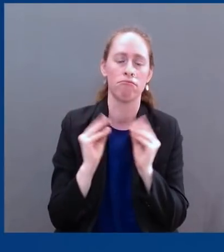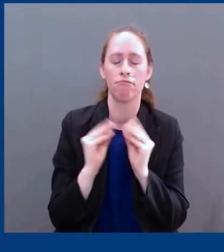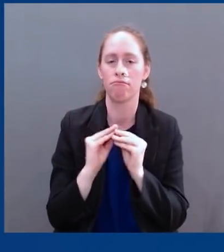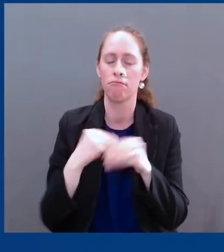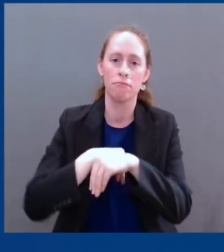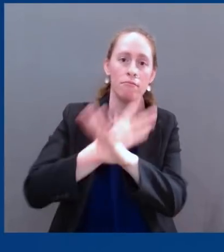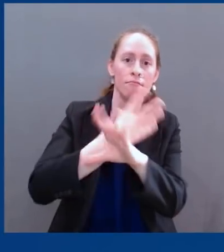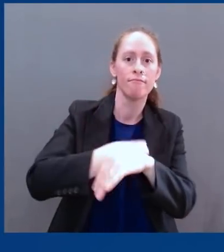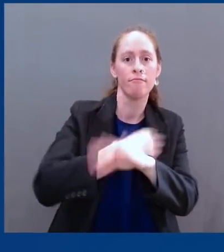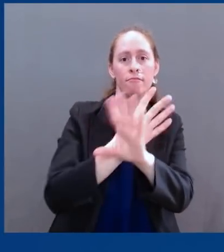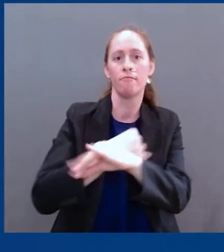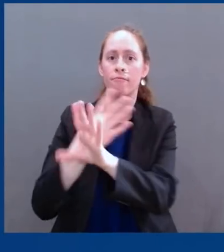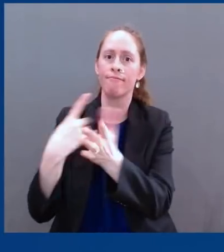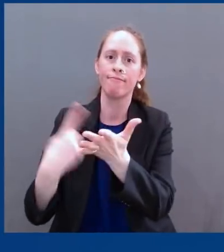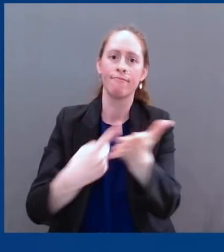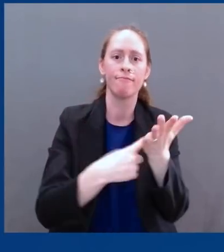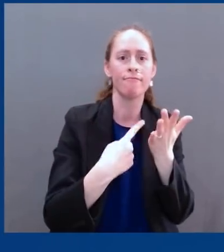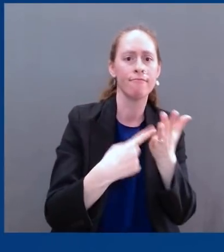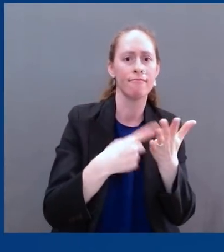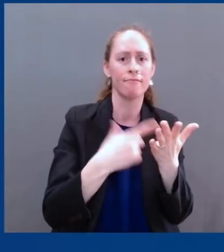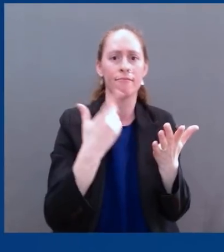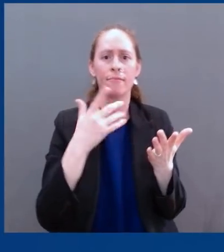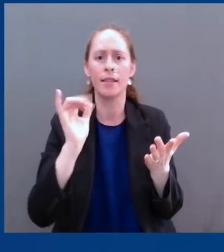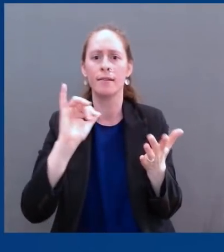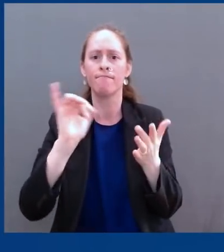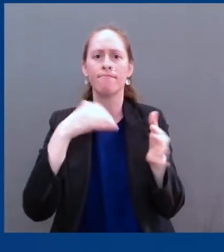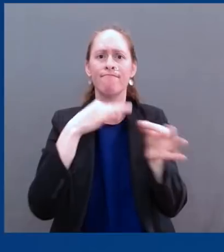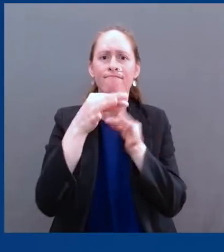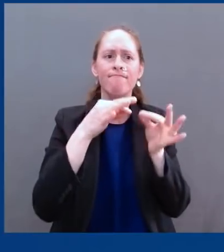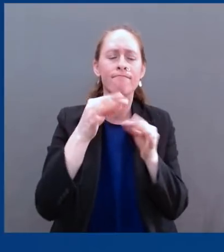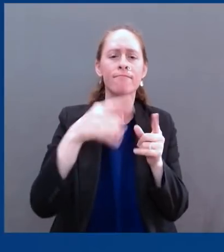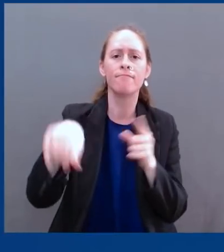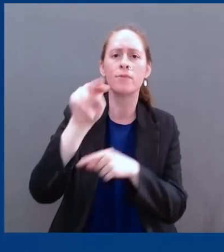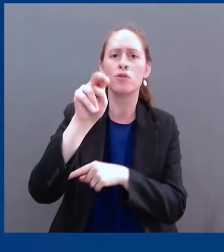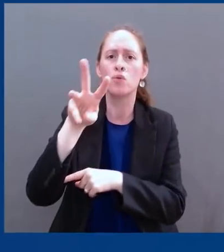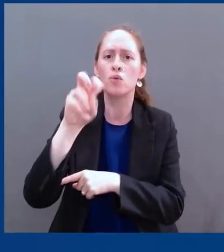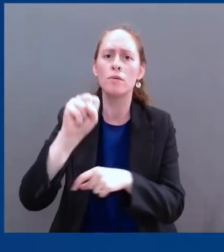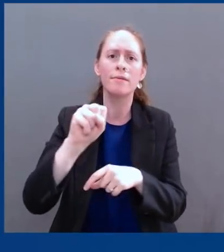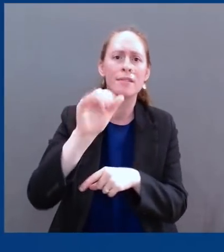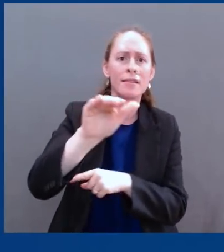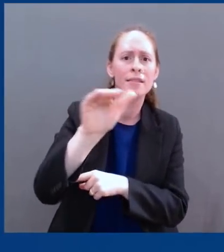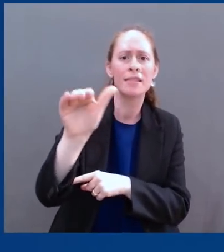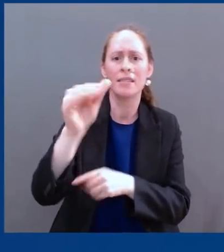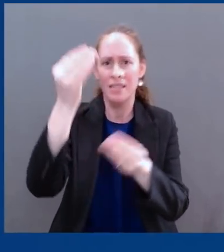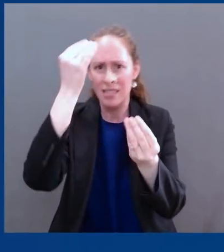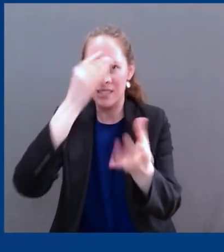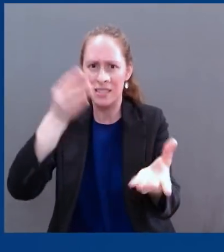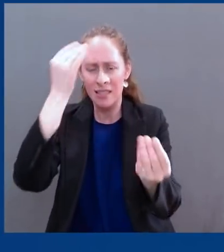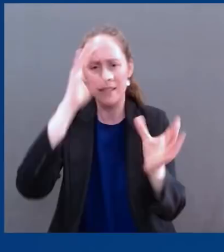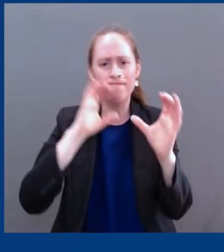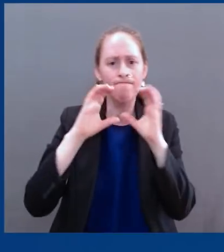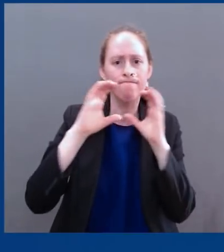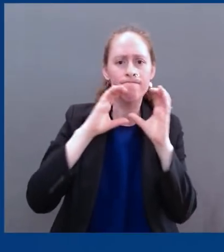We've given Congress a full accounting of our -- of every dollar that's been spent on the COVID medical response